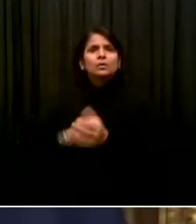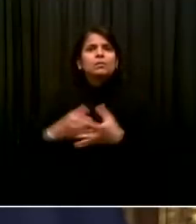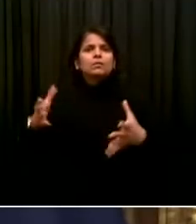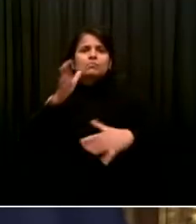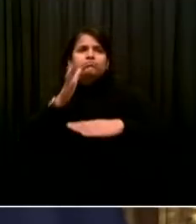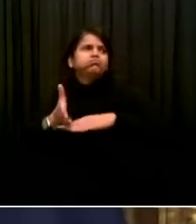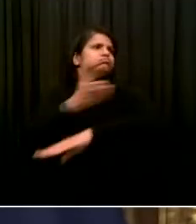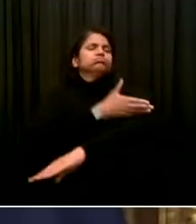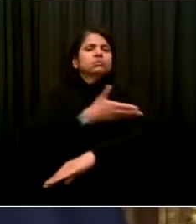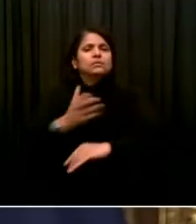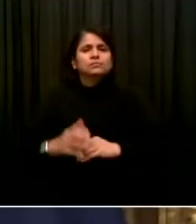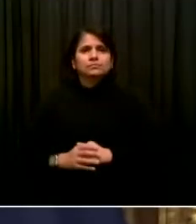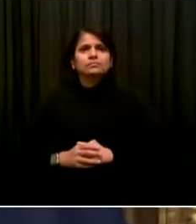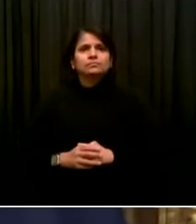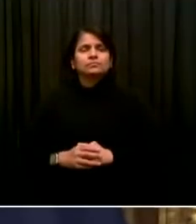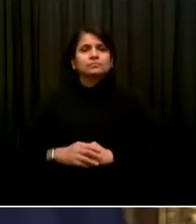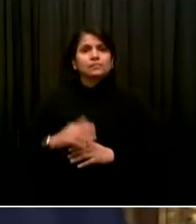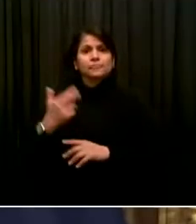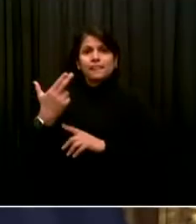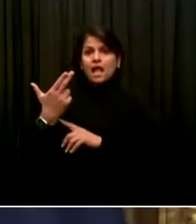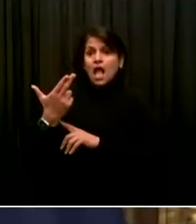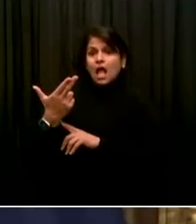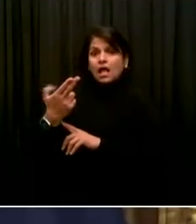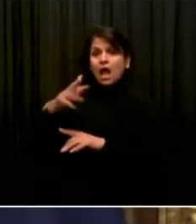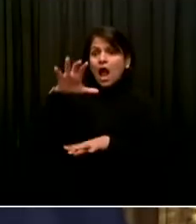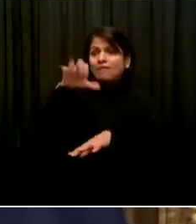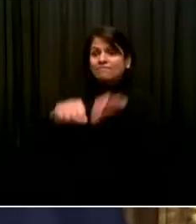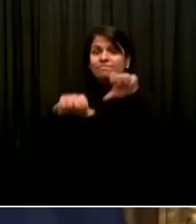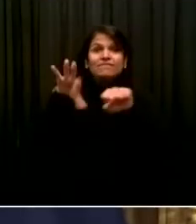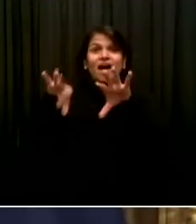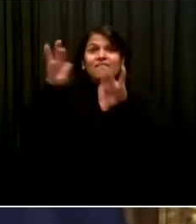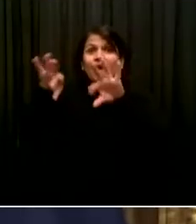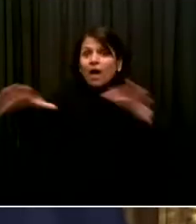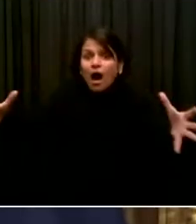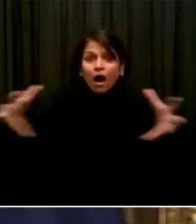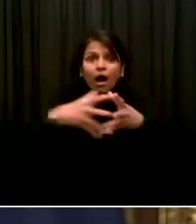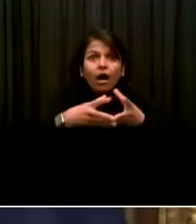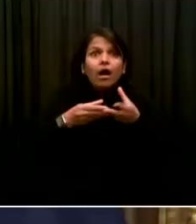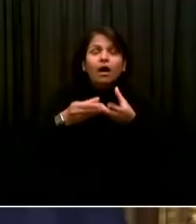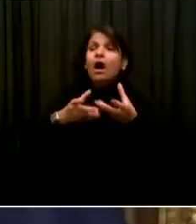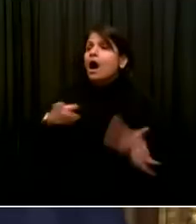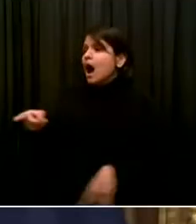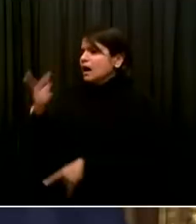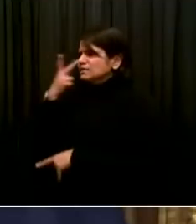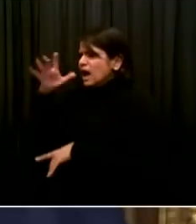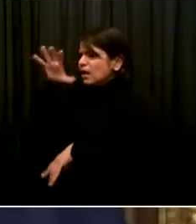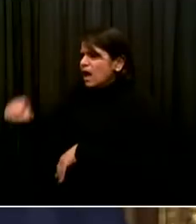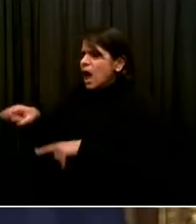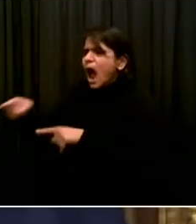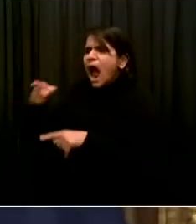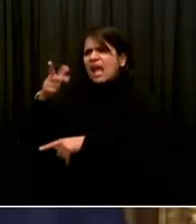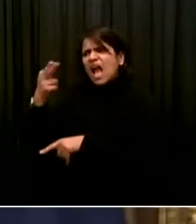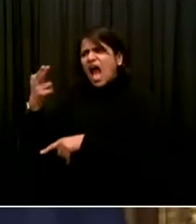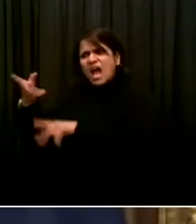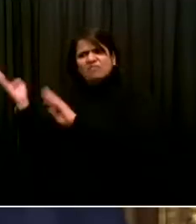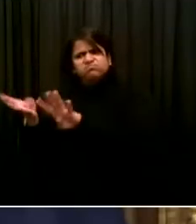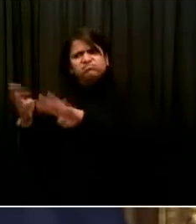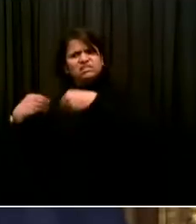NO MATTER HOW EFFECTIVELY WE TGE GUNS OFF OUR STREETS MORE JUST KEEP COMING